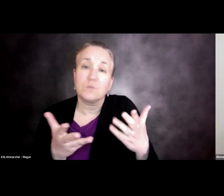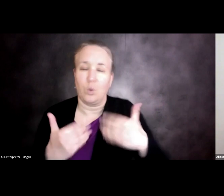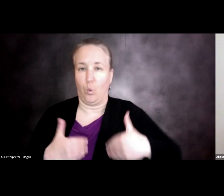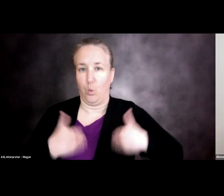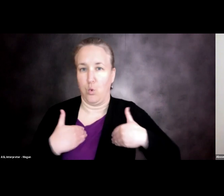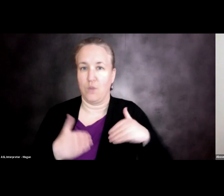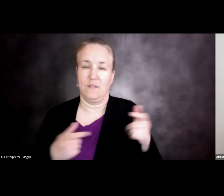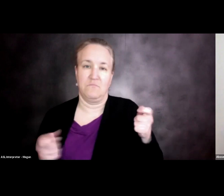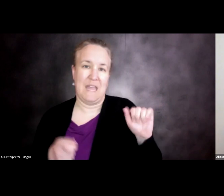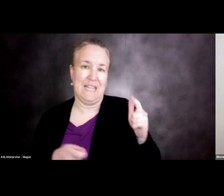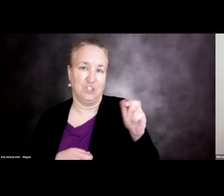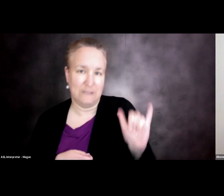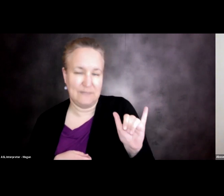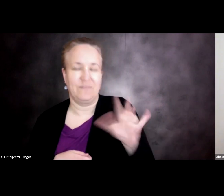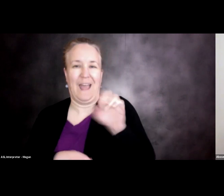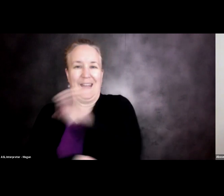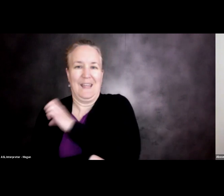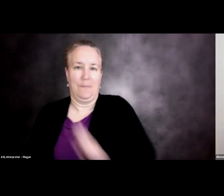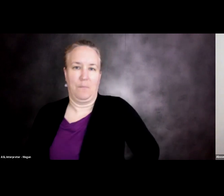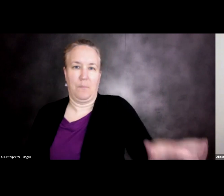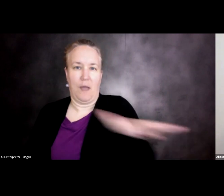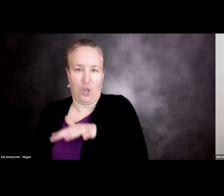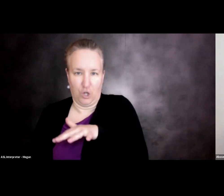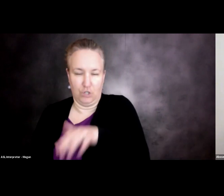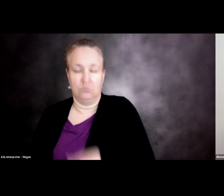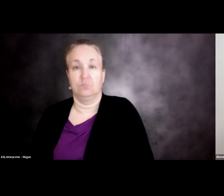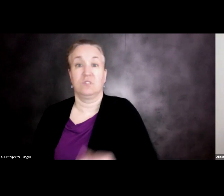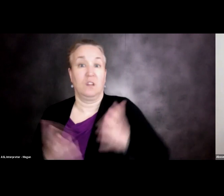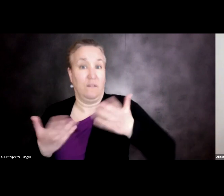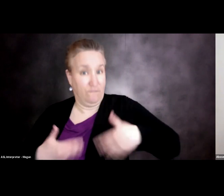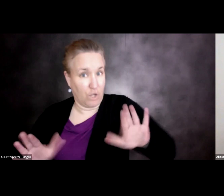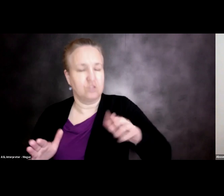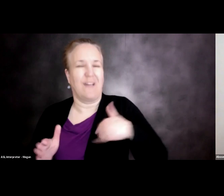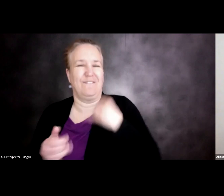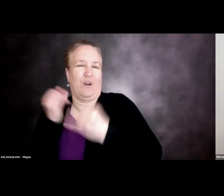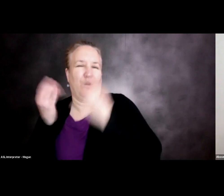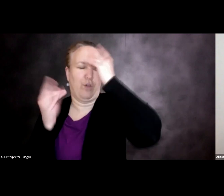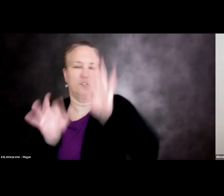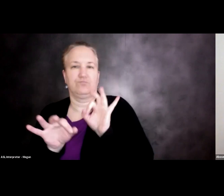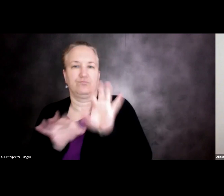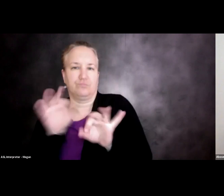In the second part, I'm going to offer some final thoughts on what children and youth studies can